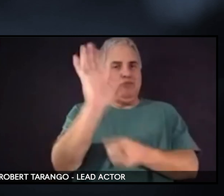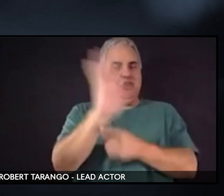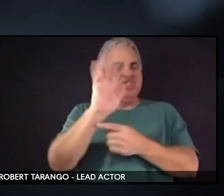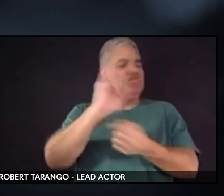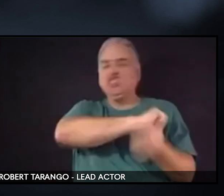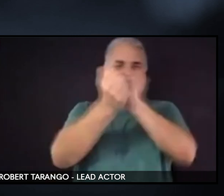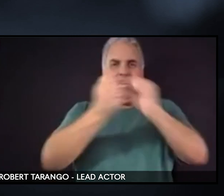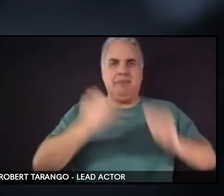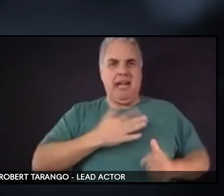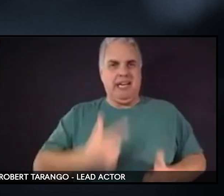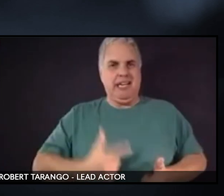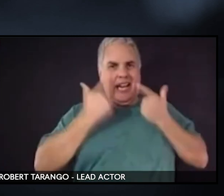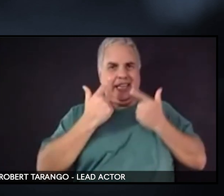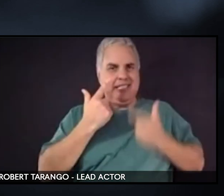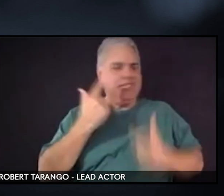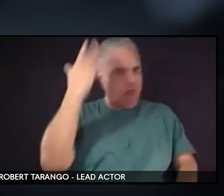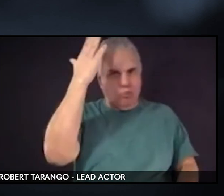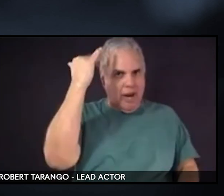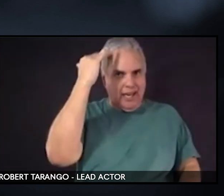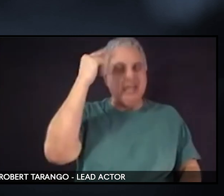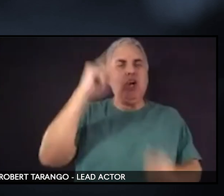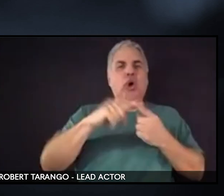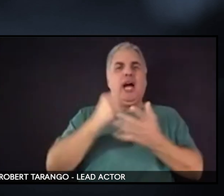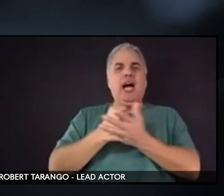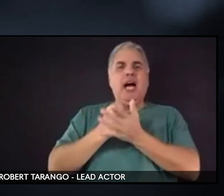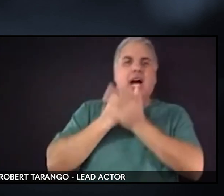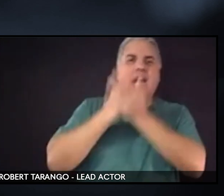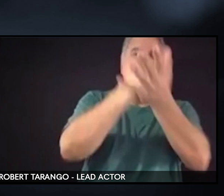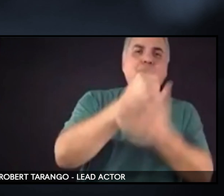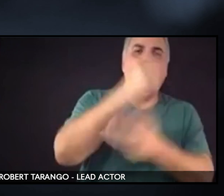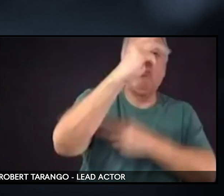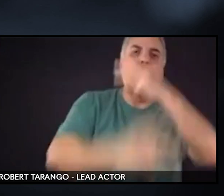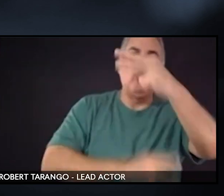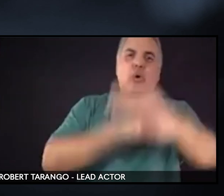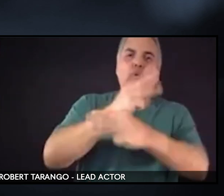and being able to do this with Doug really changed my whole life. My